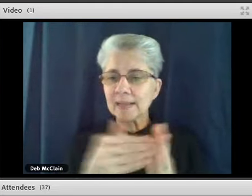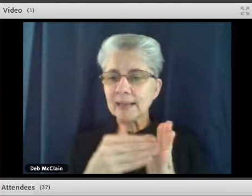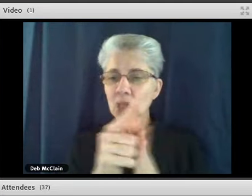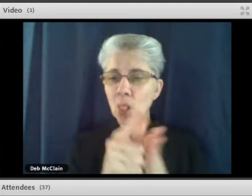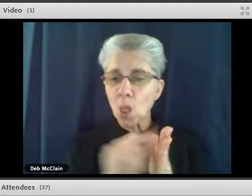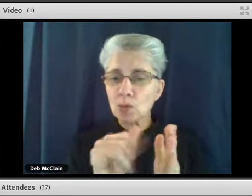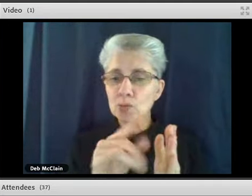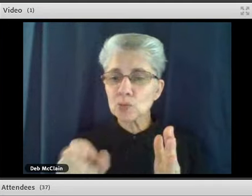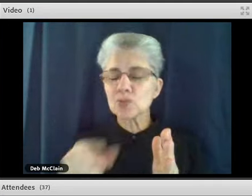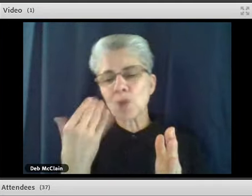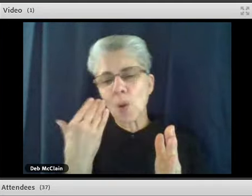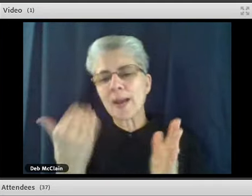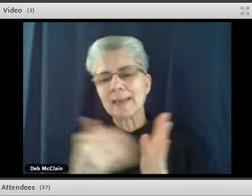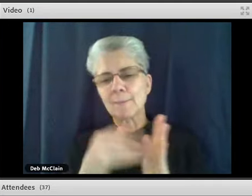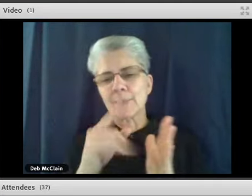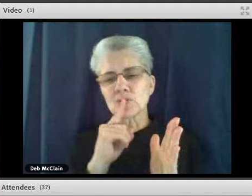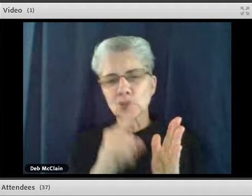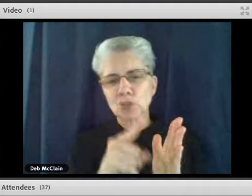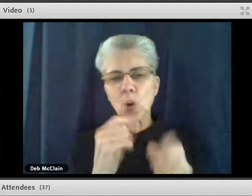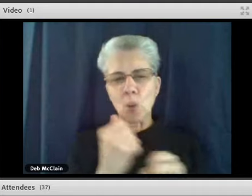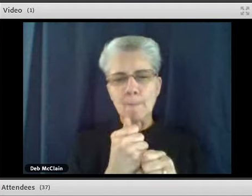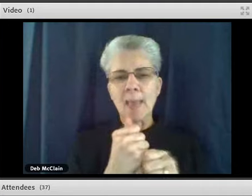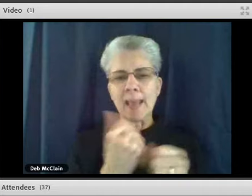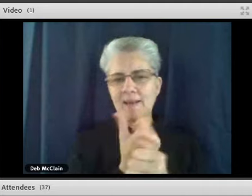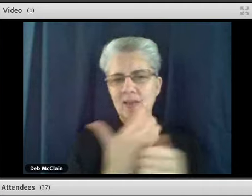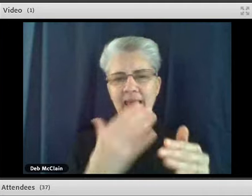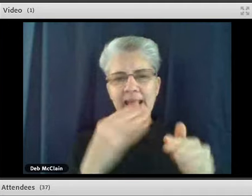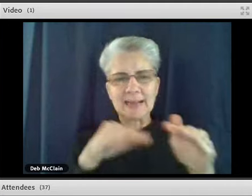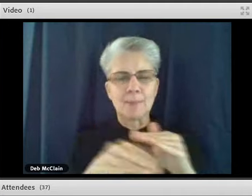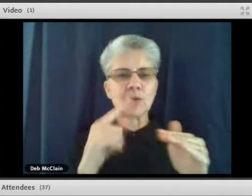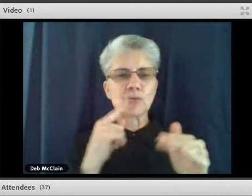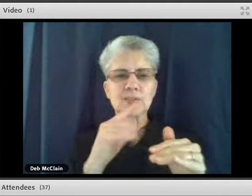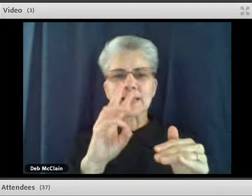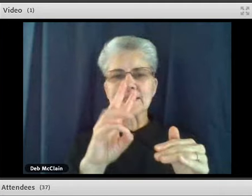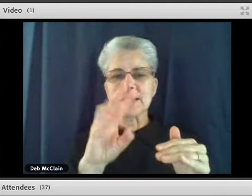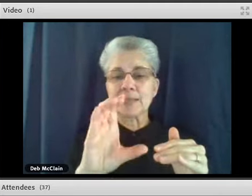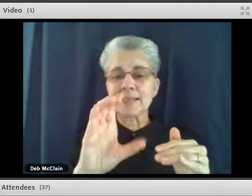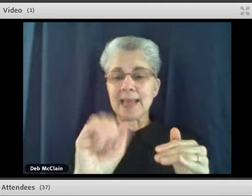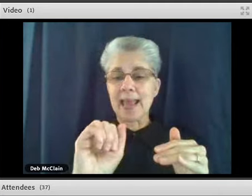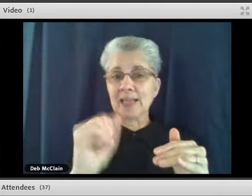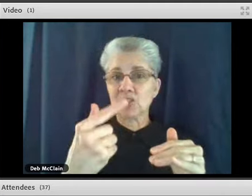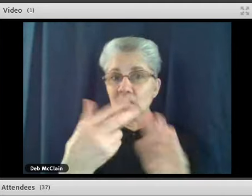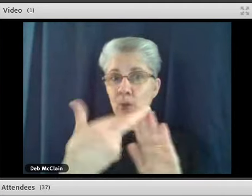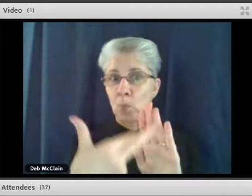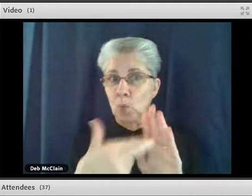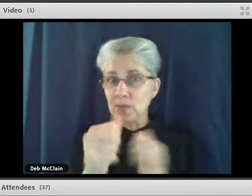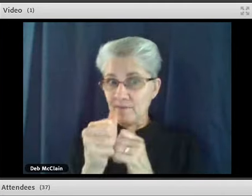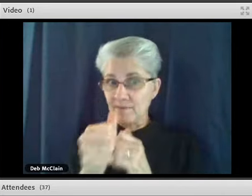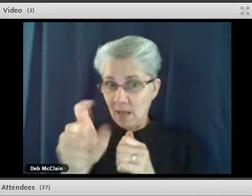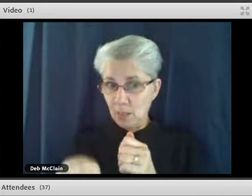they're completely covered against lawsuits? Again, making your content accessible, looking at these WCAG rules